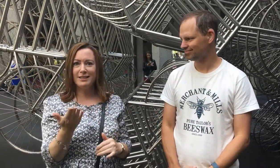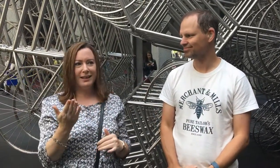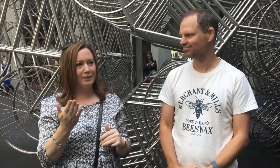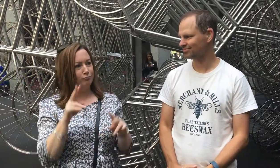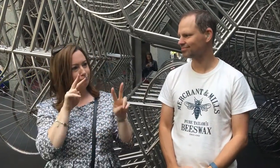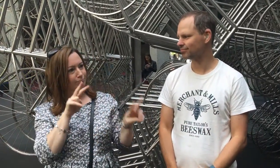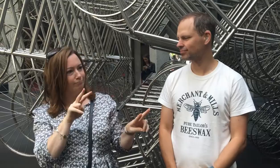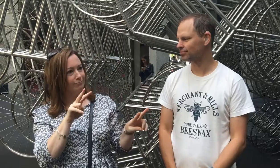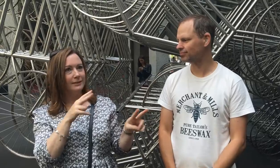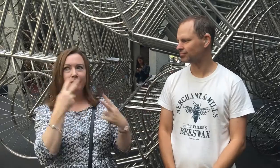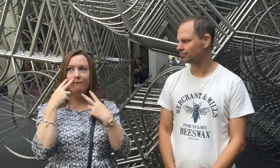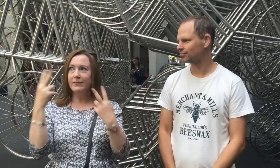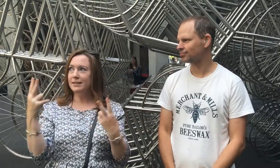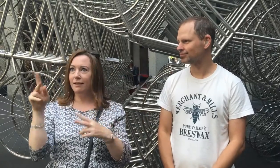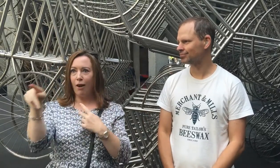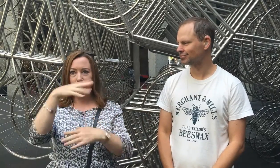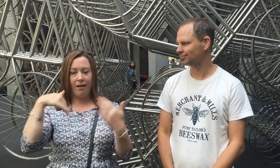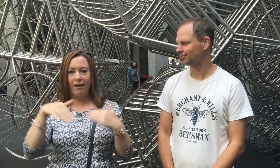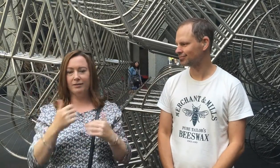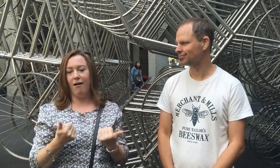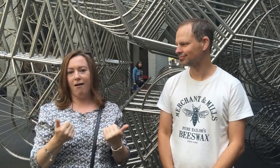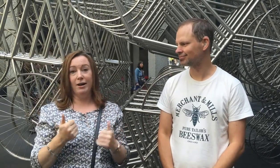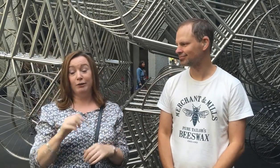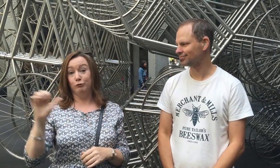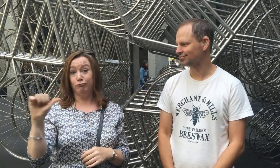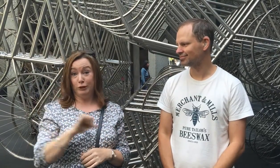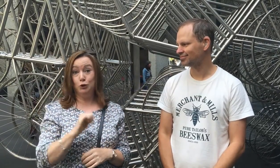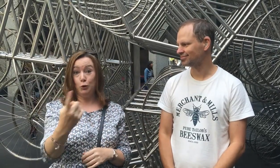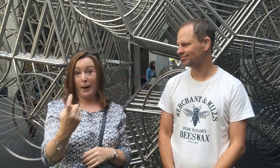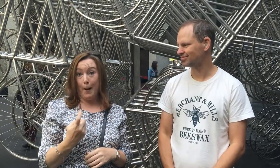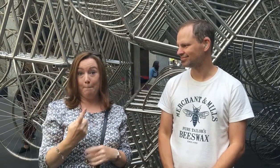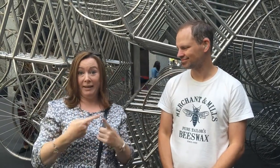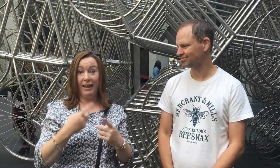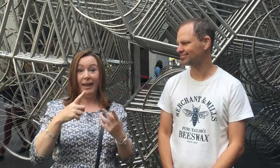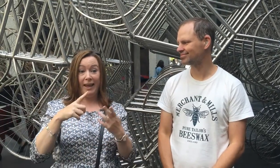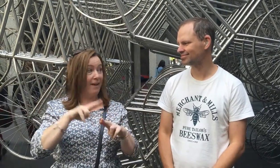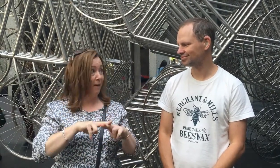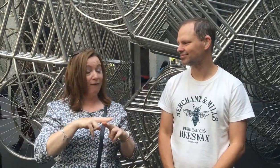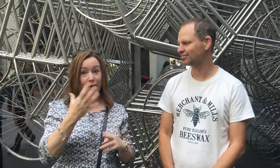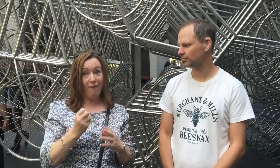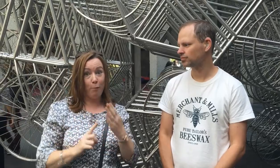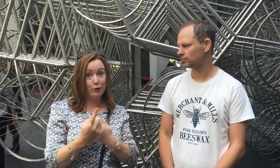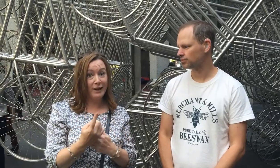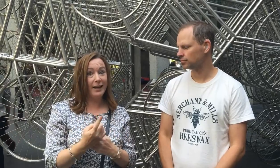works was very interesting to see and learn about on the tour. You really should come if you have the opportunity.